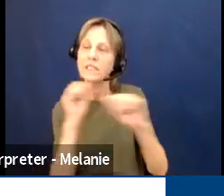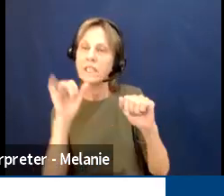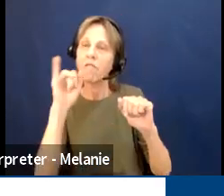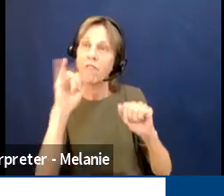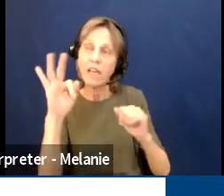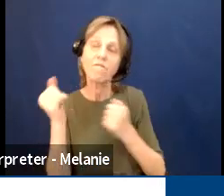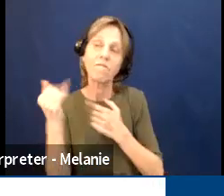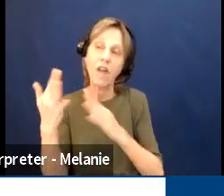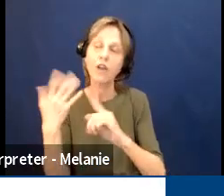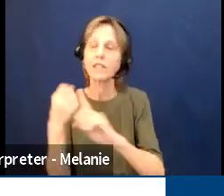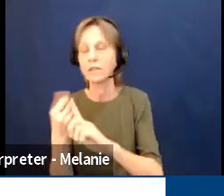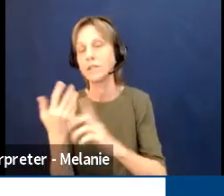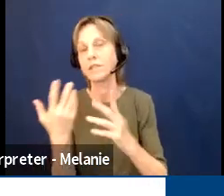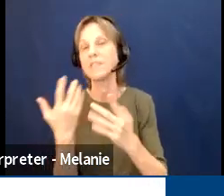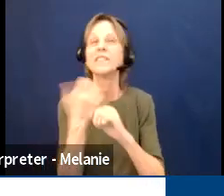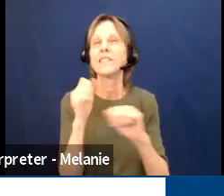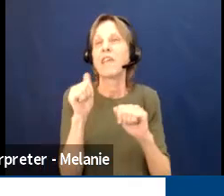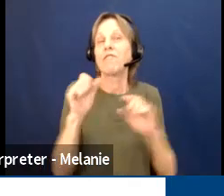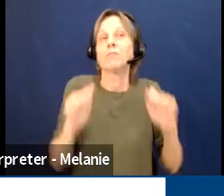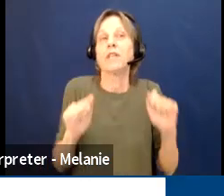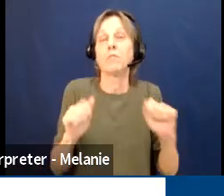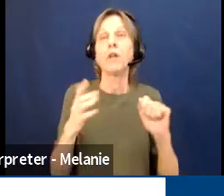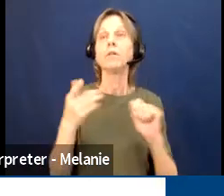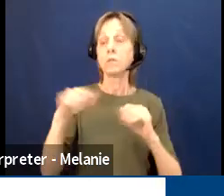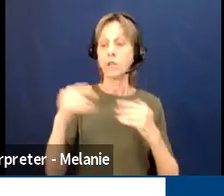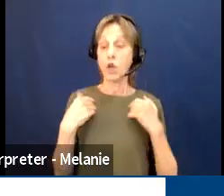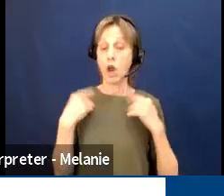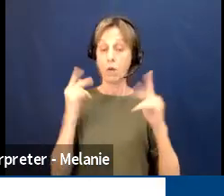as possible and those young people found that this program was great but it wasn't really used very